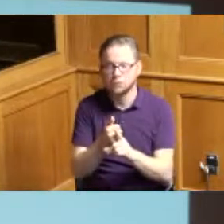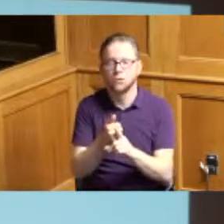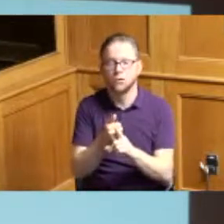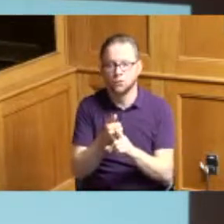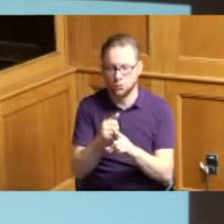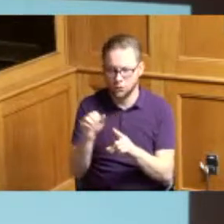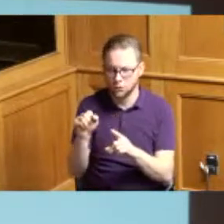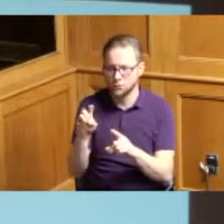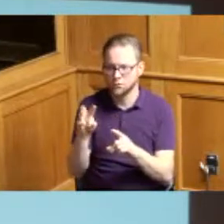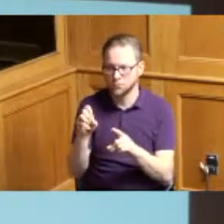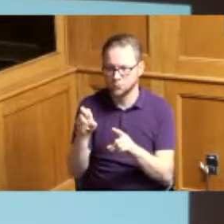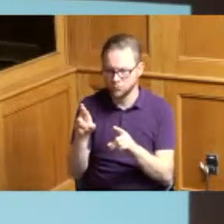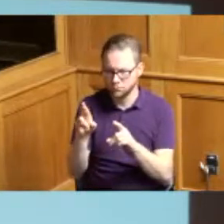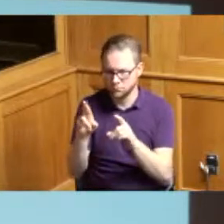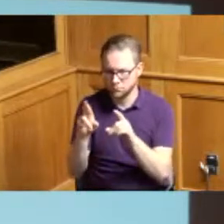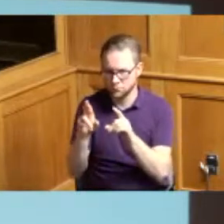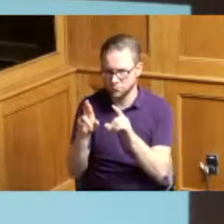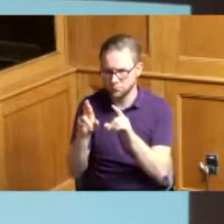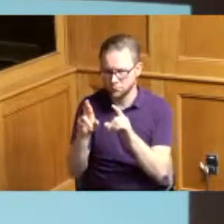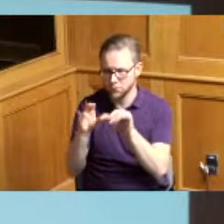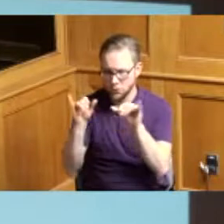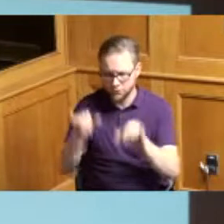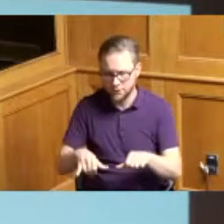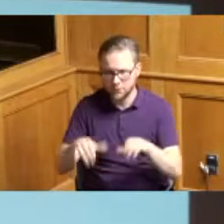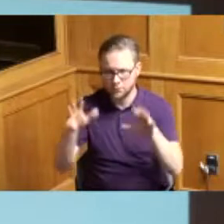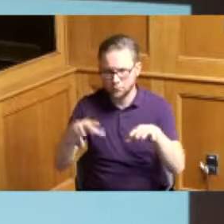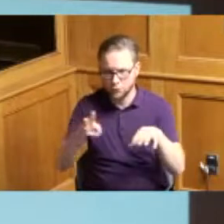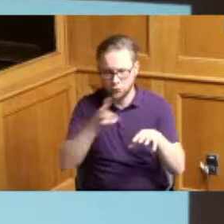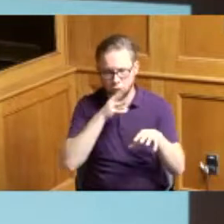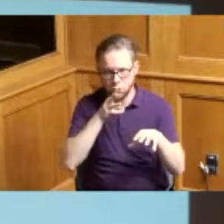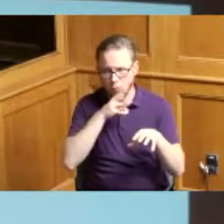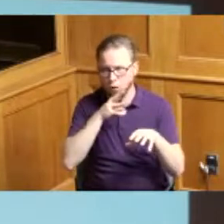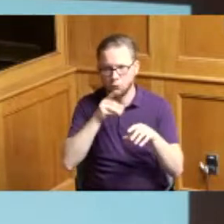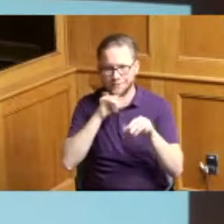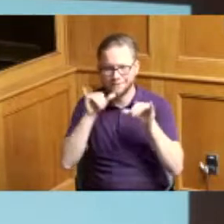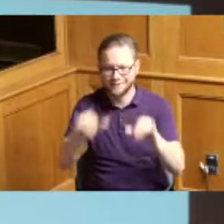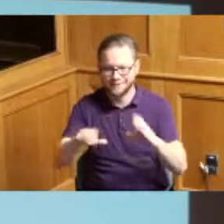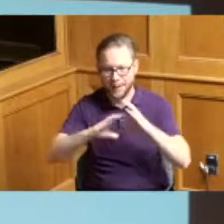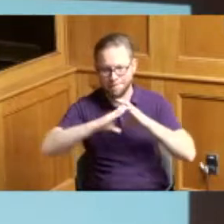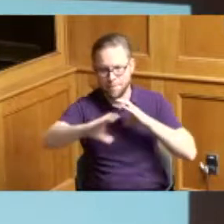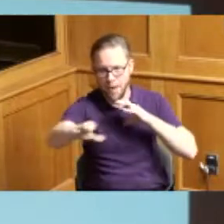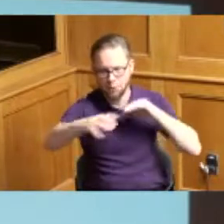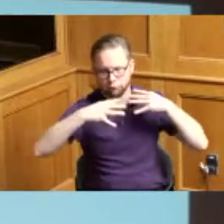sewage flows and the storm water flows through the same pipe and then there's also areas where